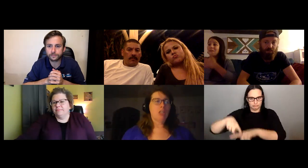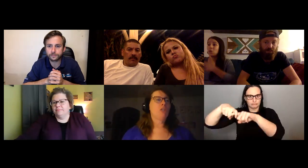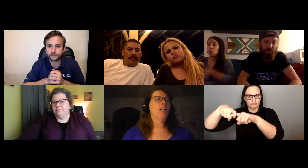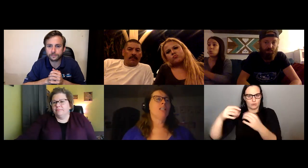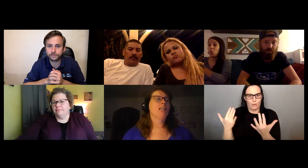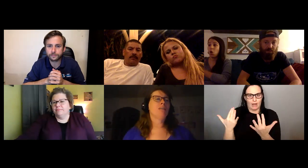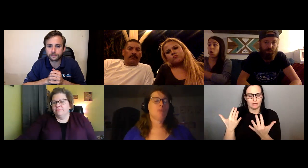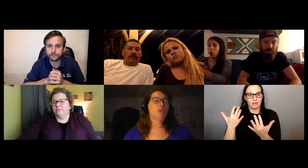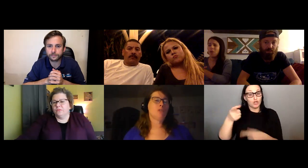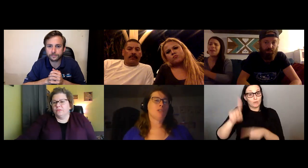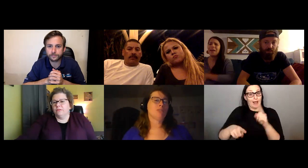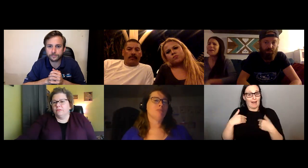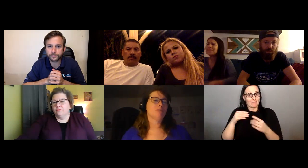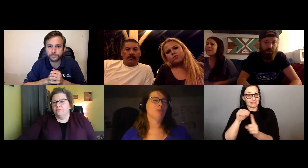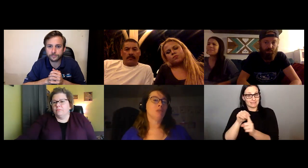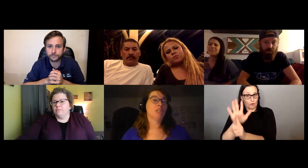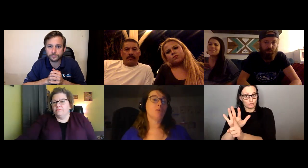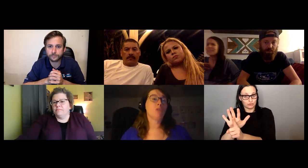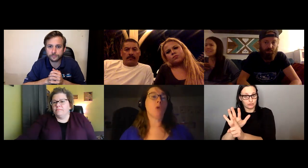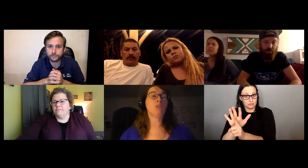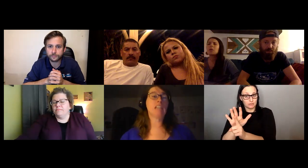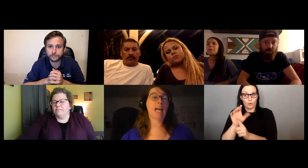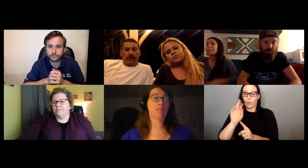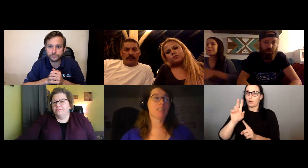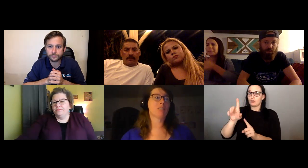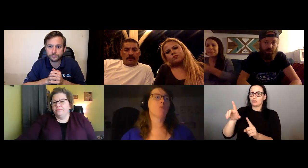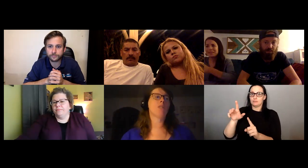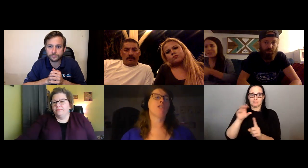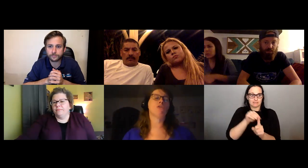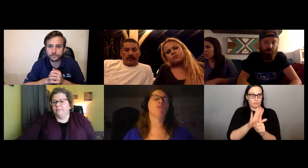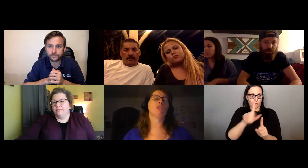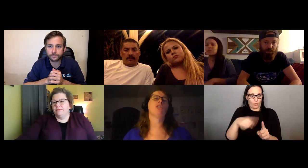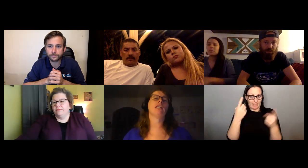can't have exposure or exposure only happens once you've